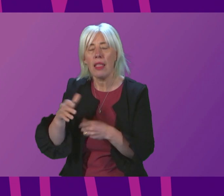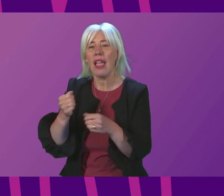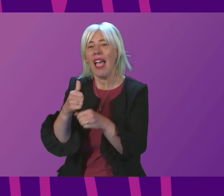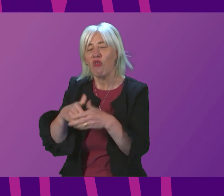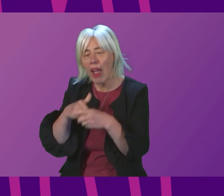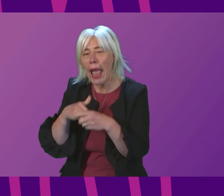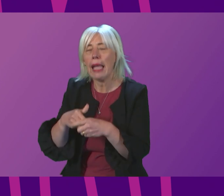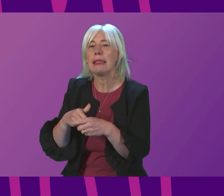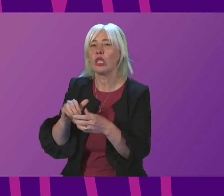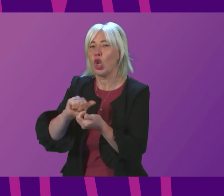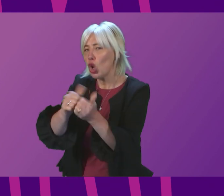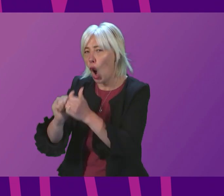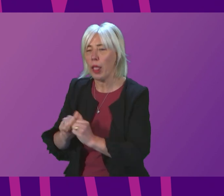with all his Conservative Party colleagues.